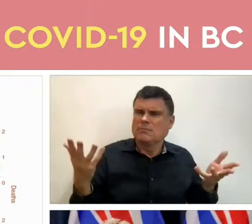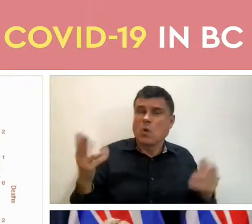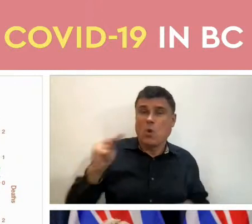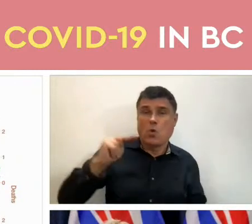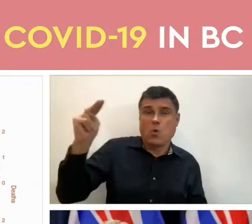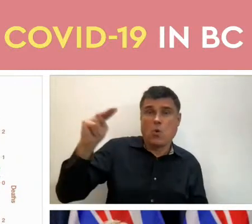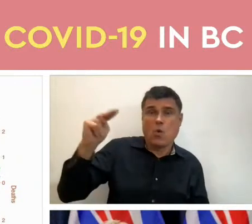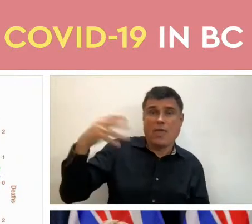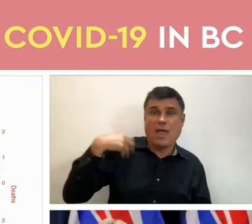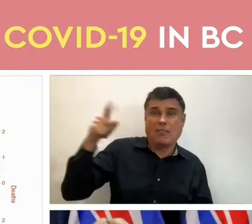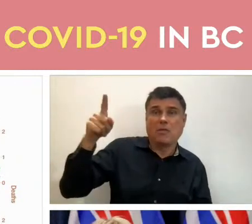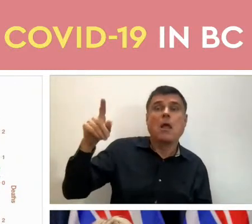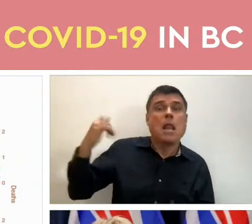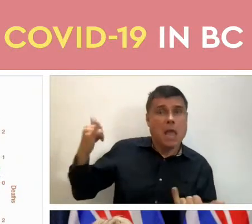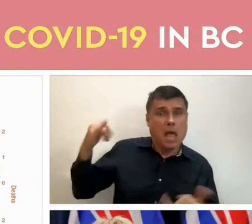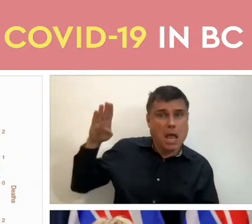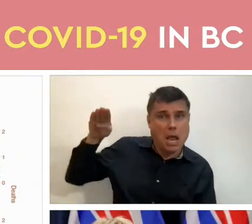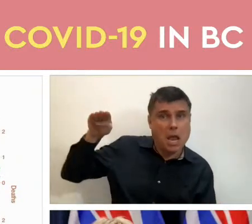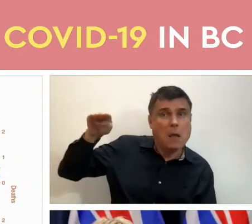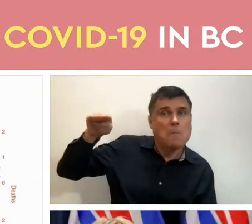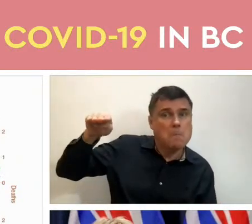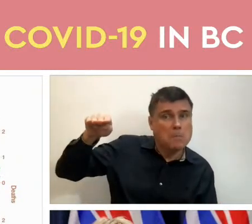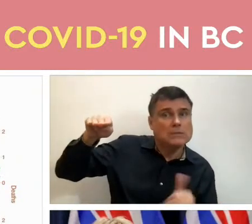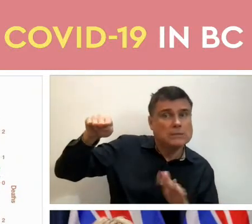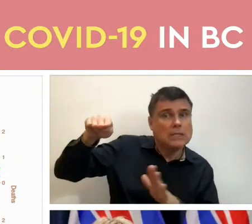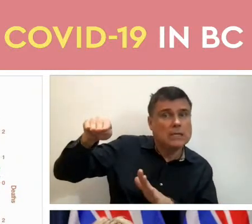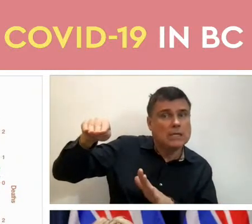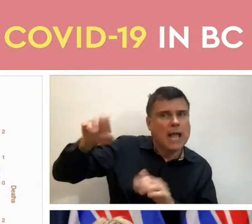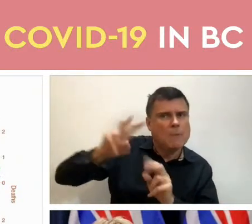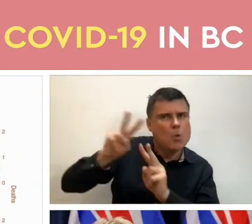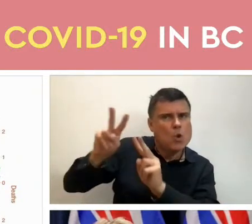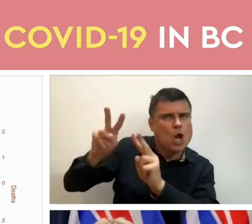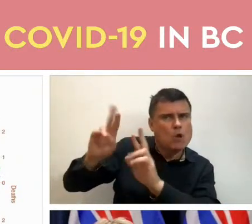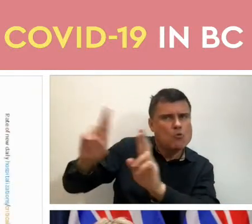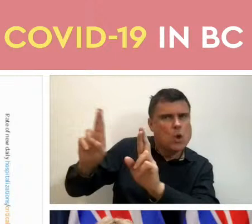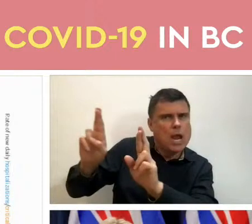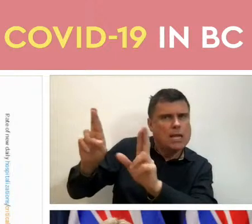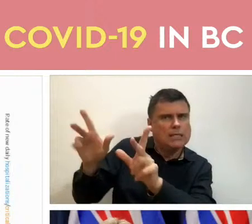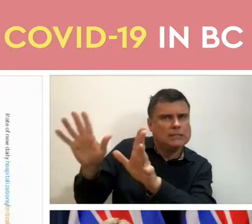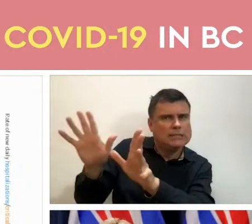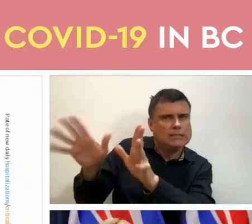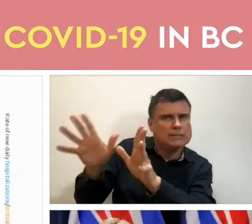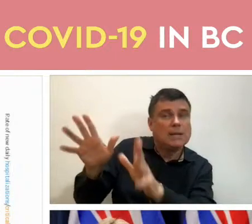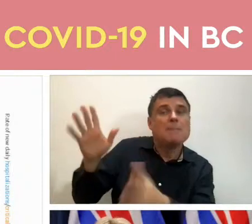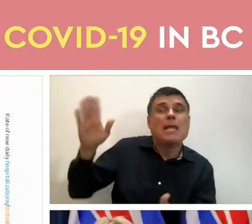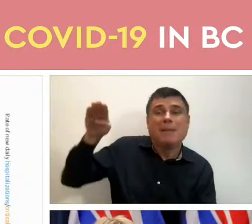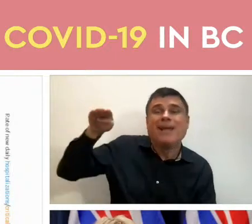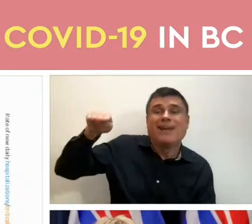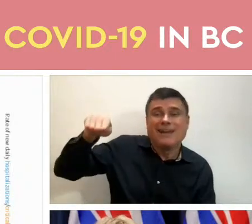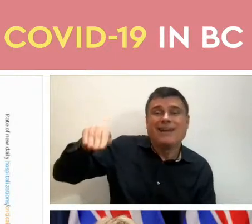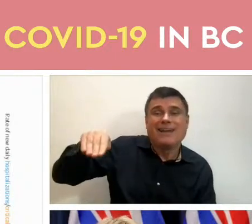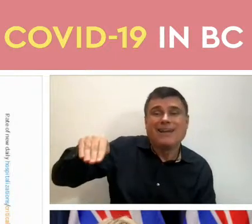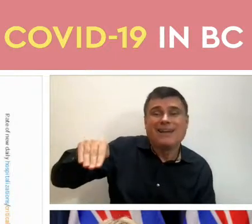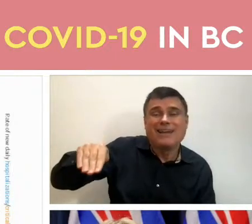need to be prepared for this to level off as well. We are at the point where we